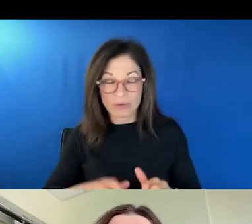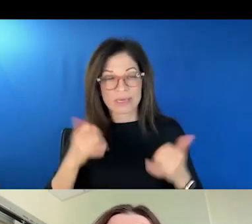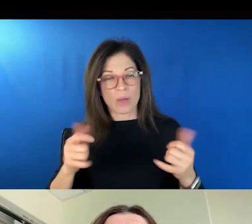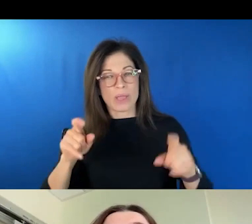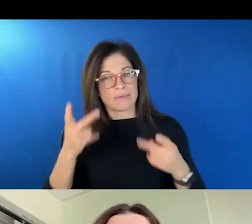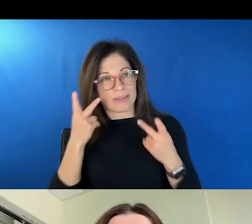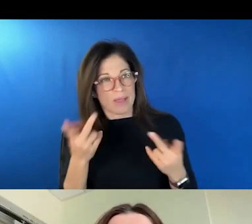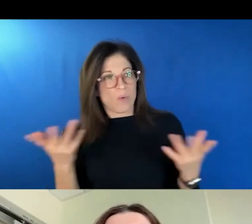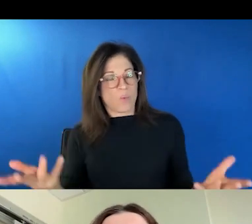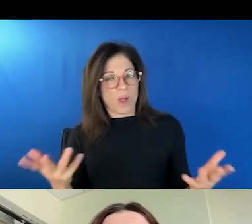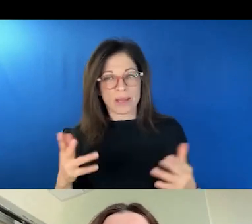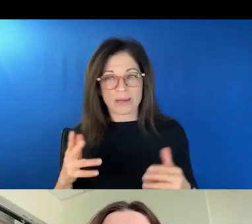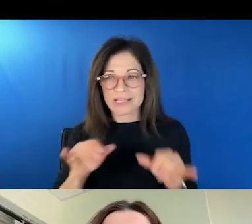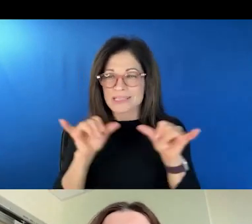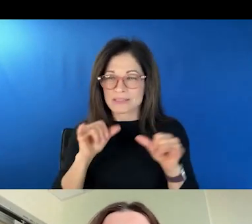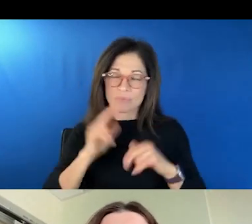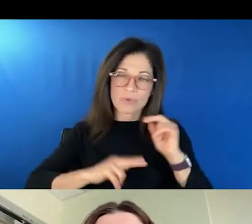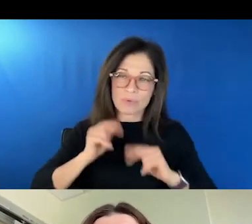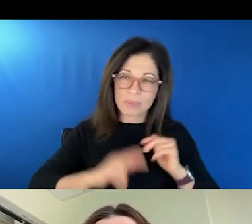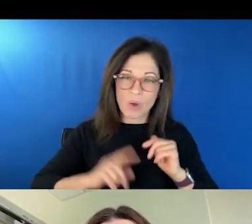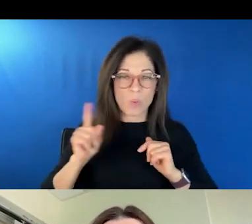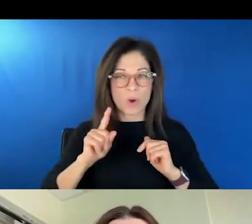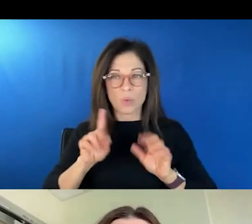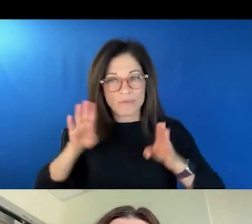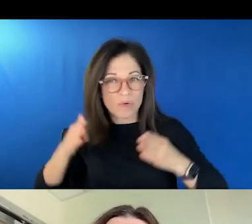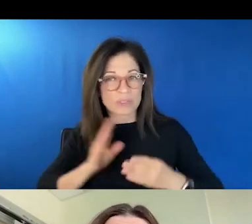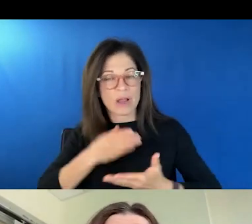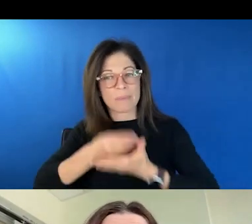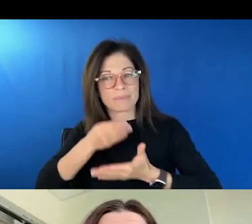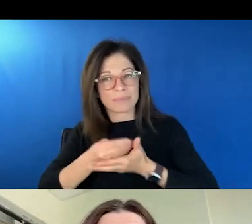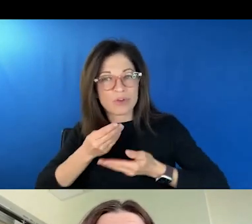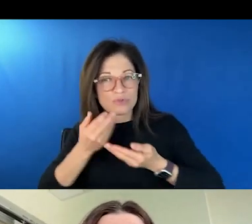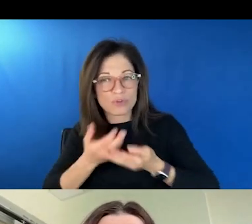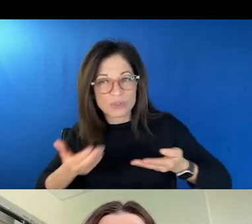BUILT? WHERE ARE WE PUTTING OUR RESOURCES? AN INTERESTING PAPER